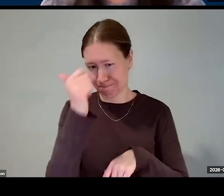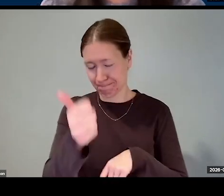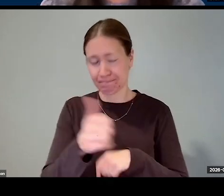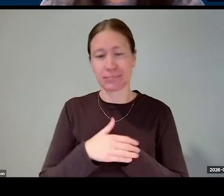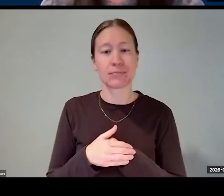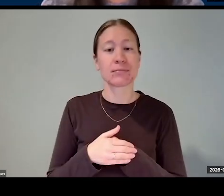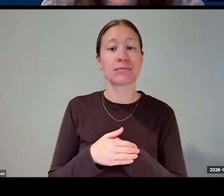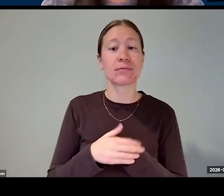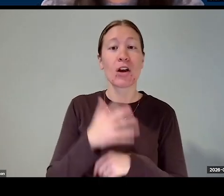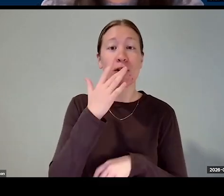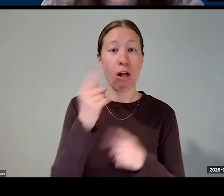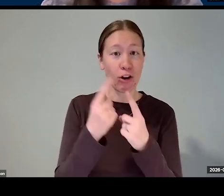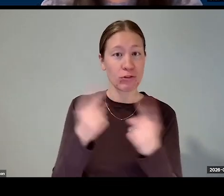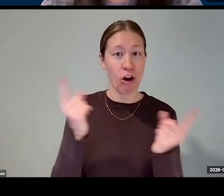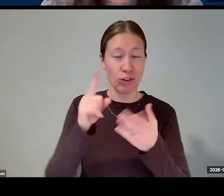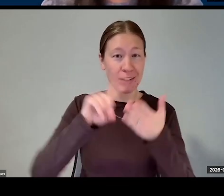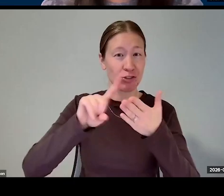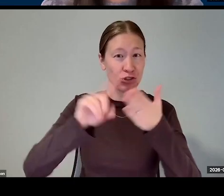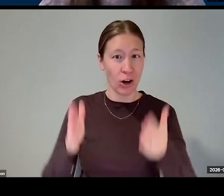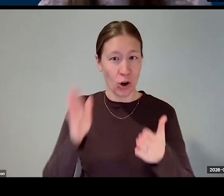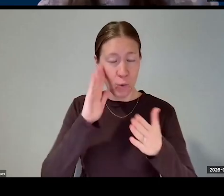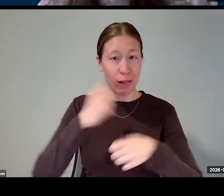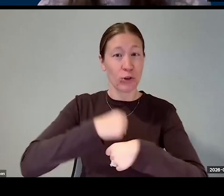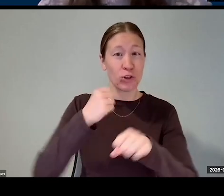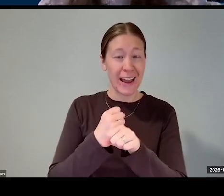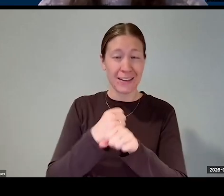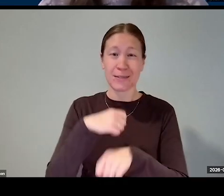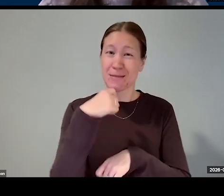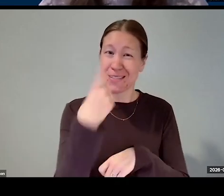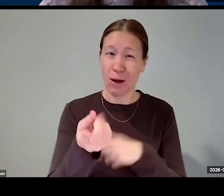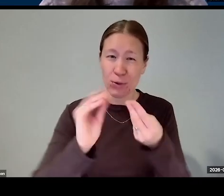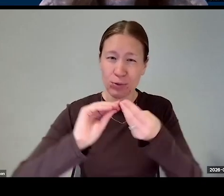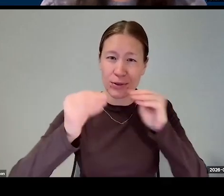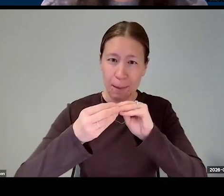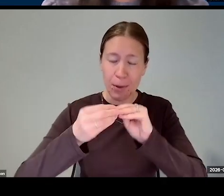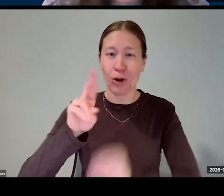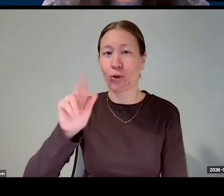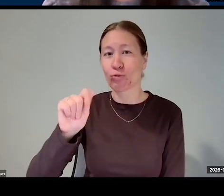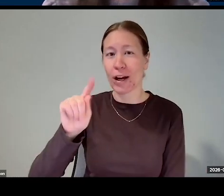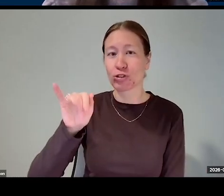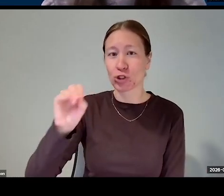what is called a contrast ratio for you. That is the contrast between the foreground color